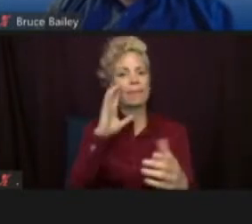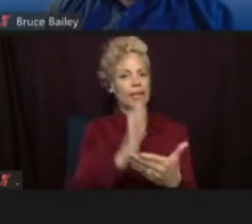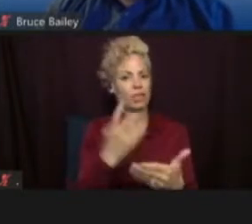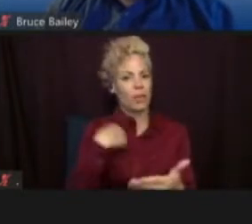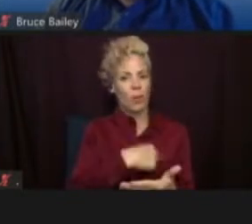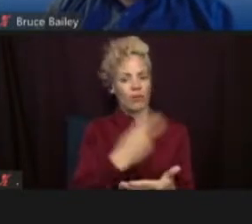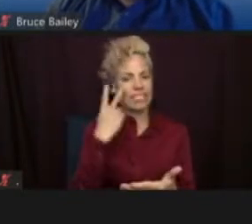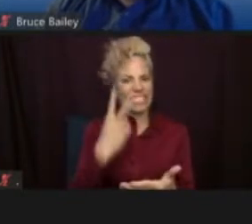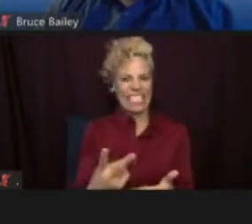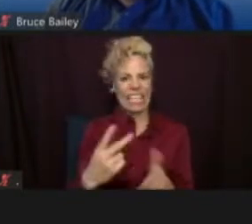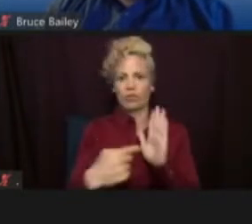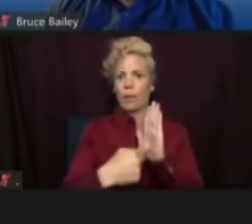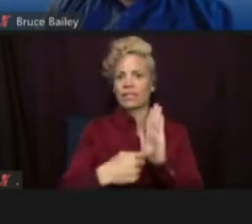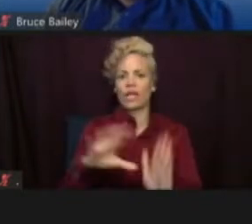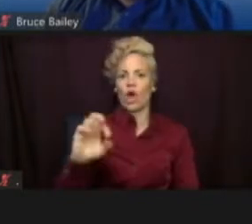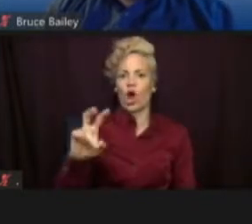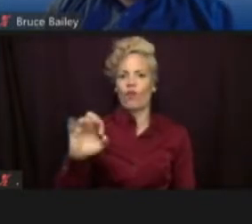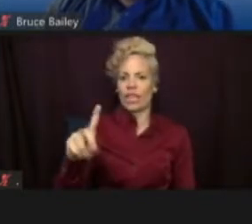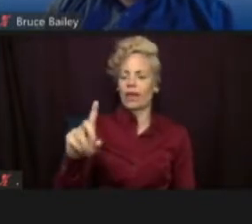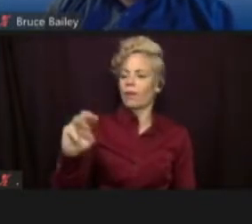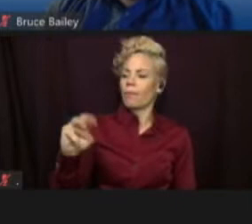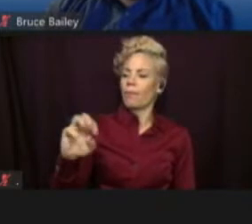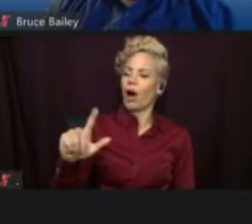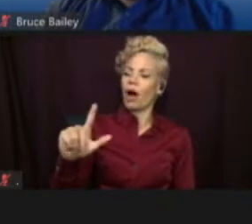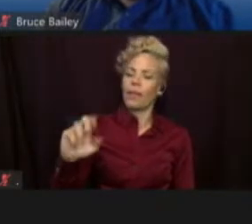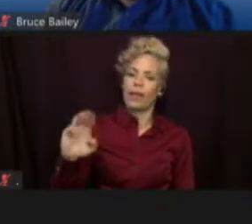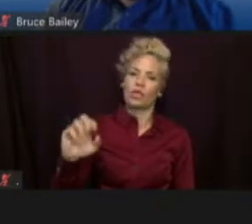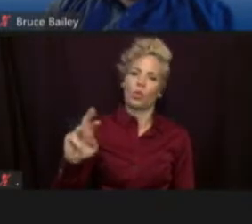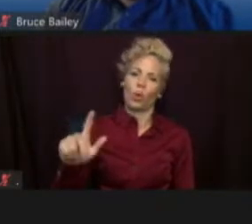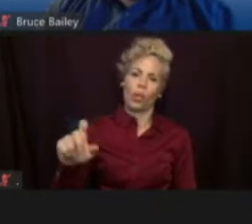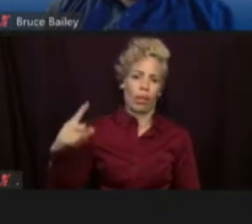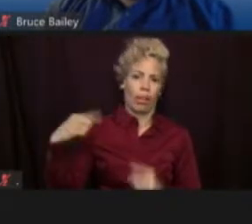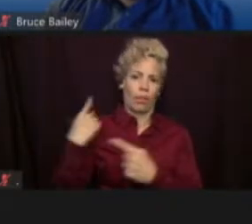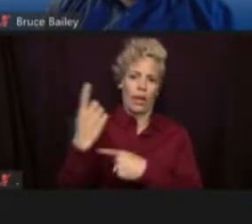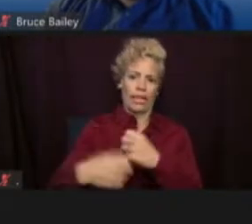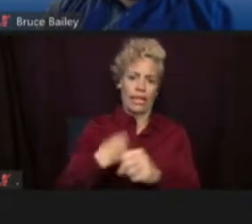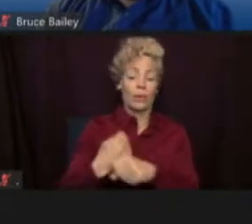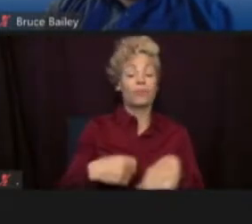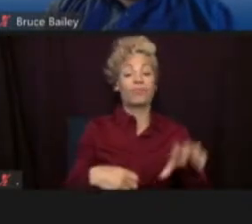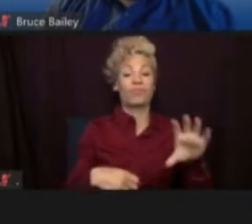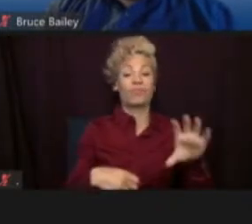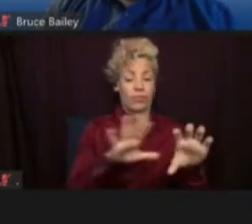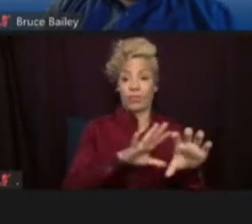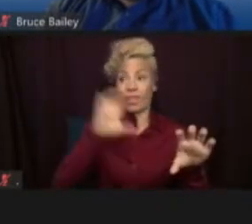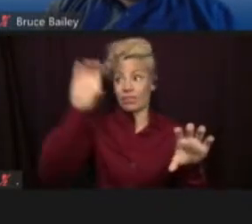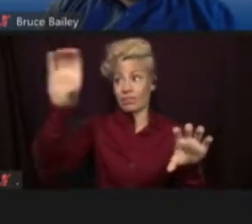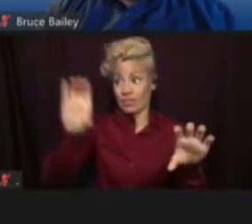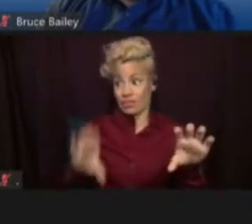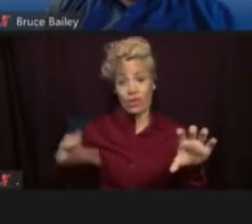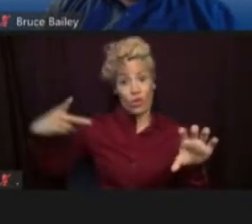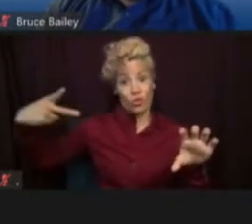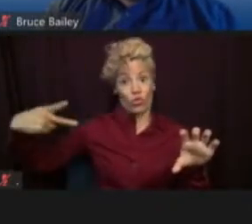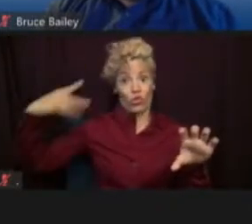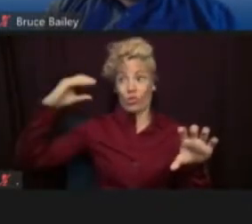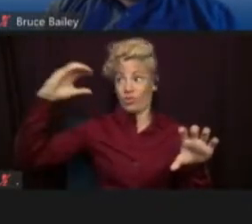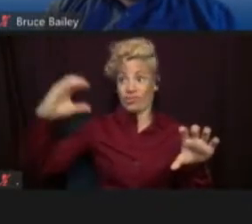From that COVID-19 image to our right are two slides. One is an image of people wearing face masks,